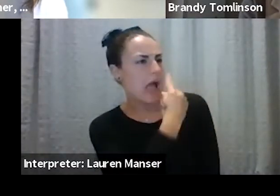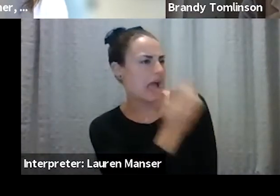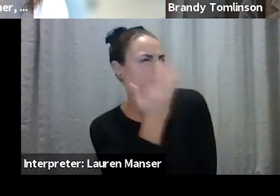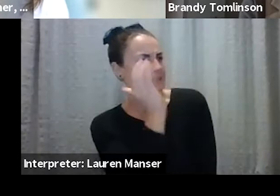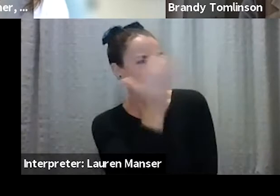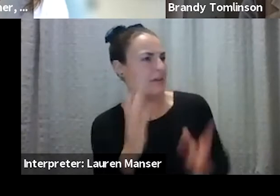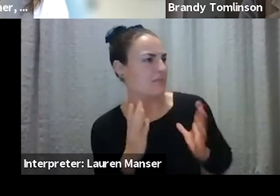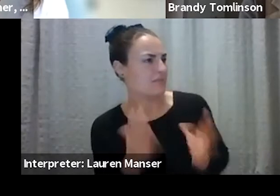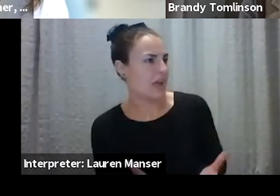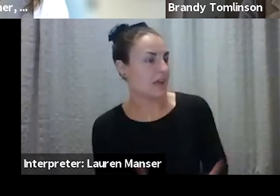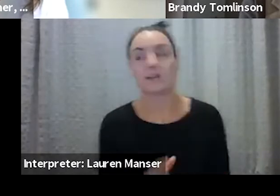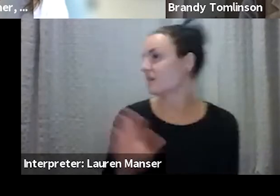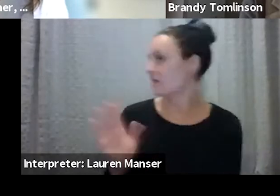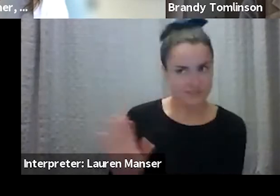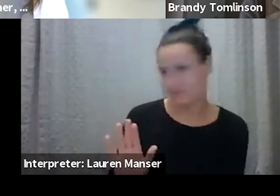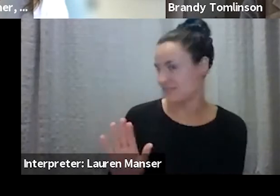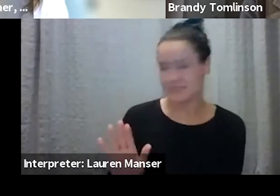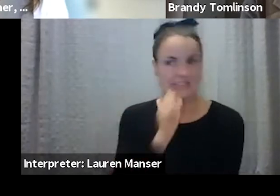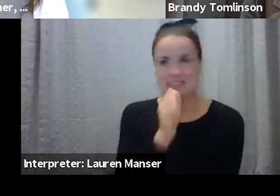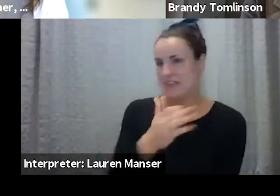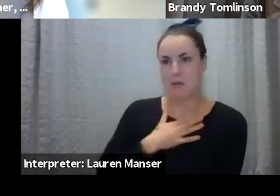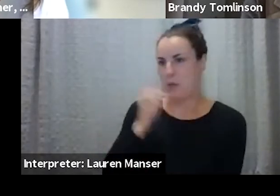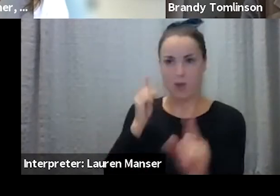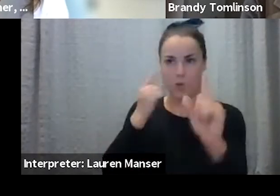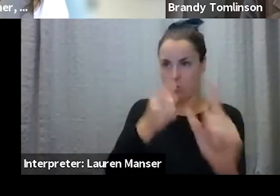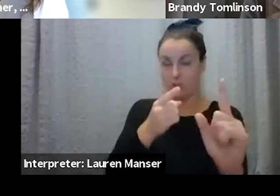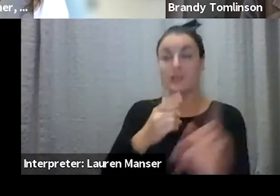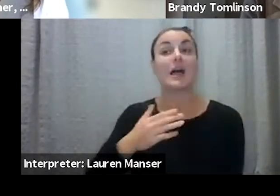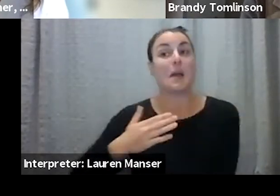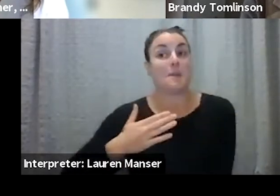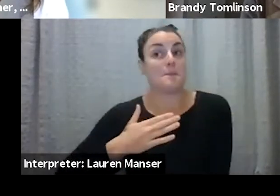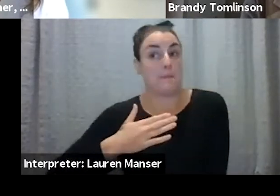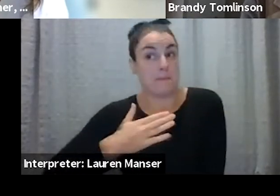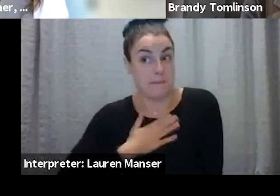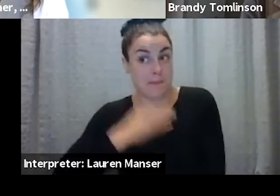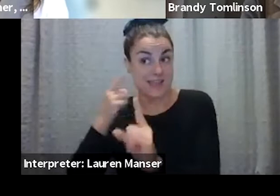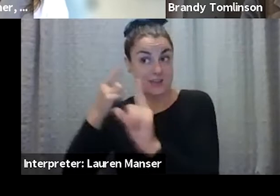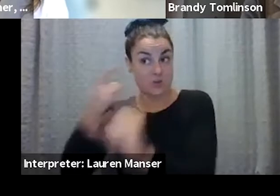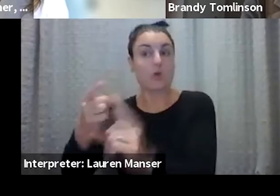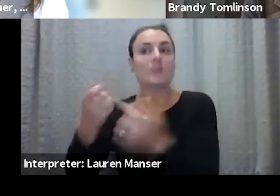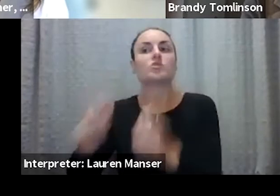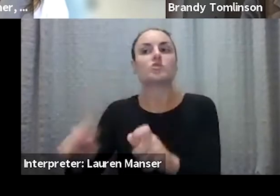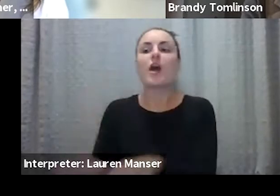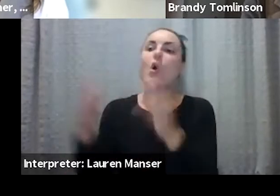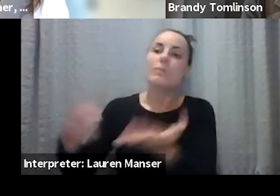What I'm going for is being able to have an open conversation about something that isn't obvious,